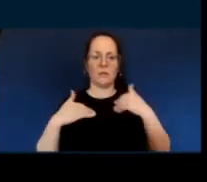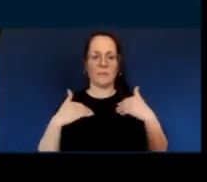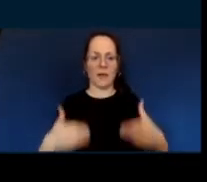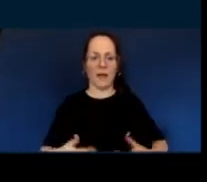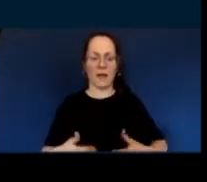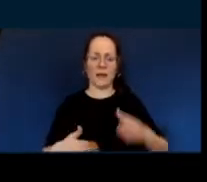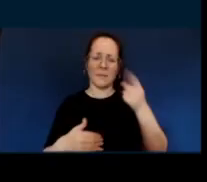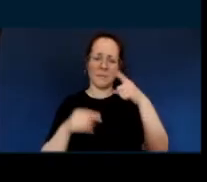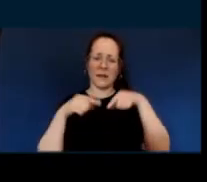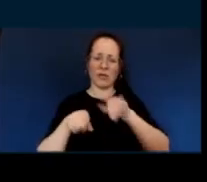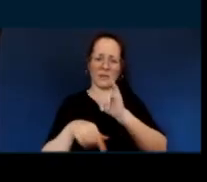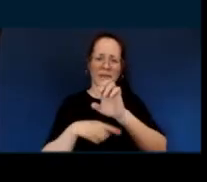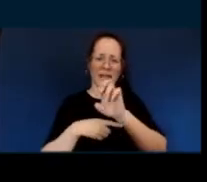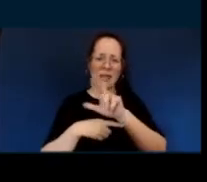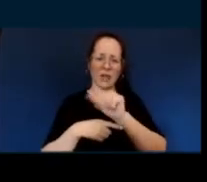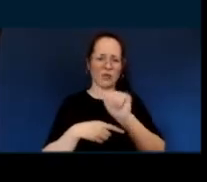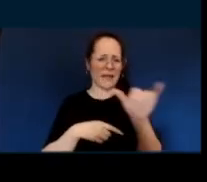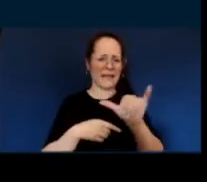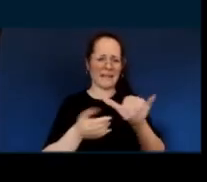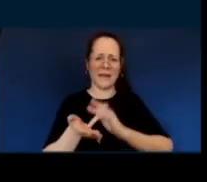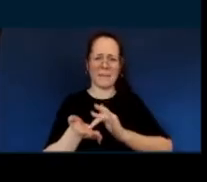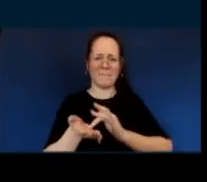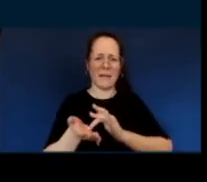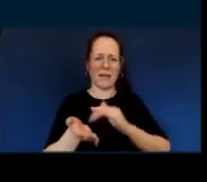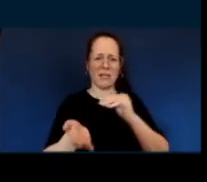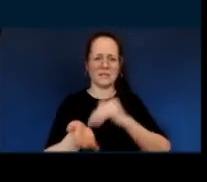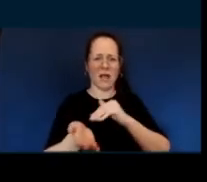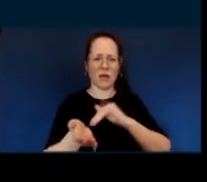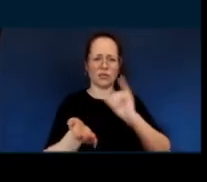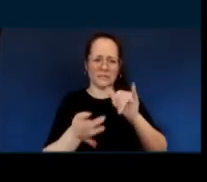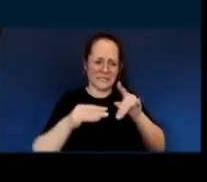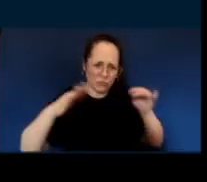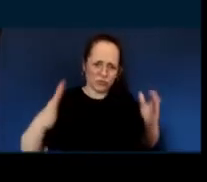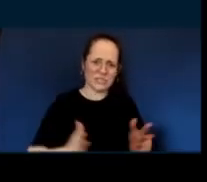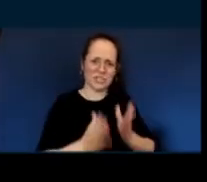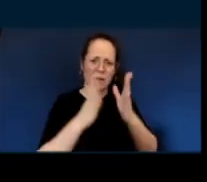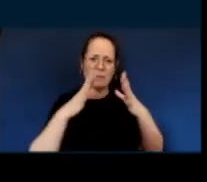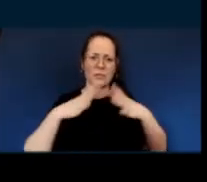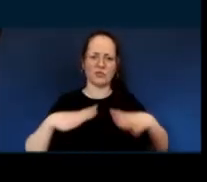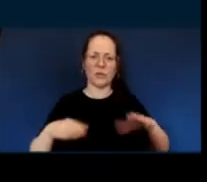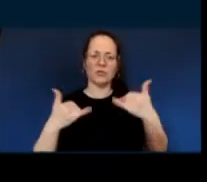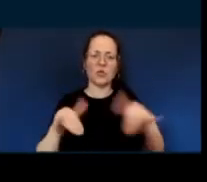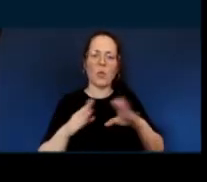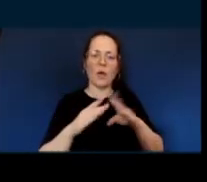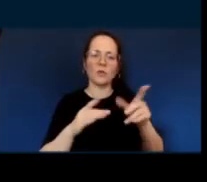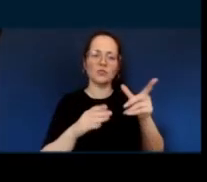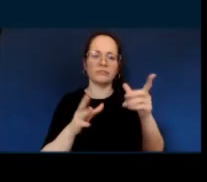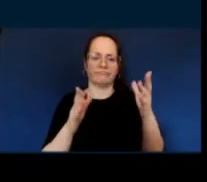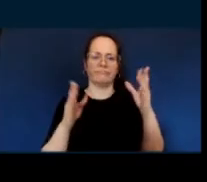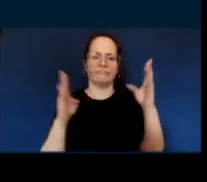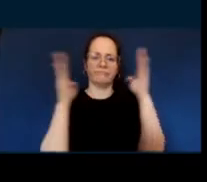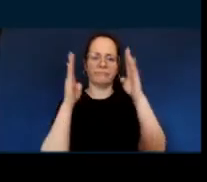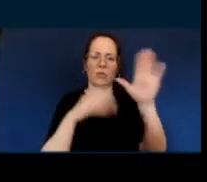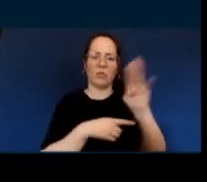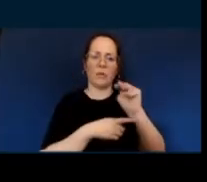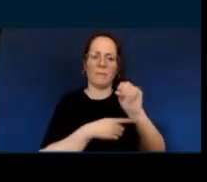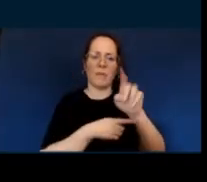PERFORMED BY DOCTORS REACHING UP UNDER THE CLOTHING OF WOMEN TO NOT COMPROMISE THE MODESTY.